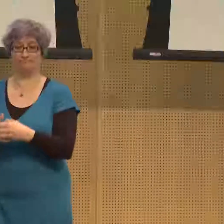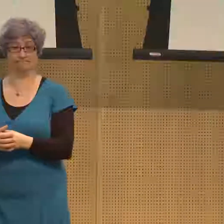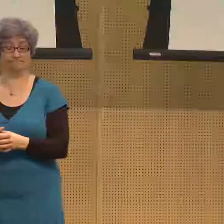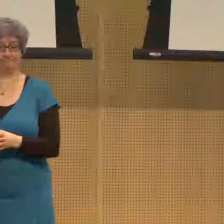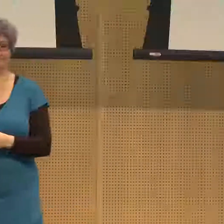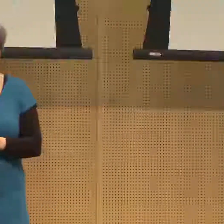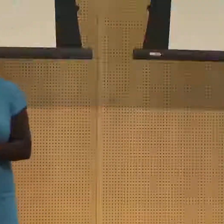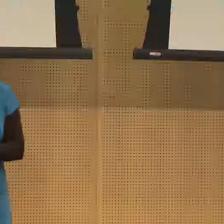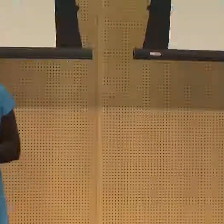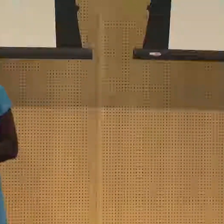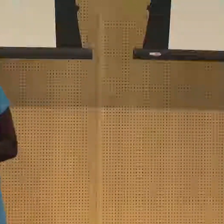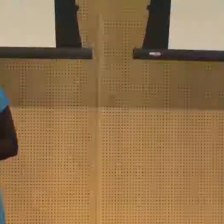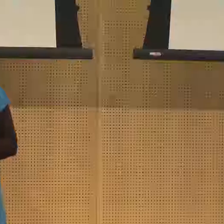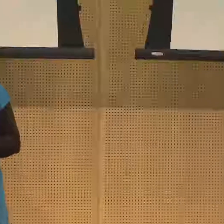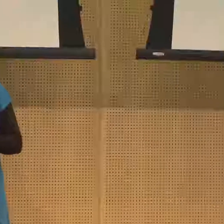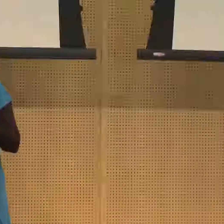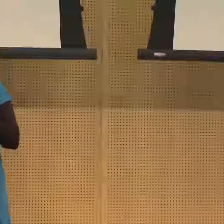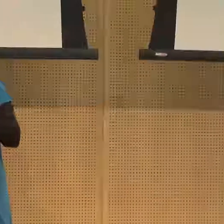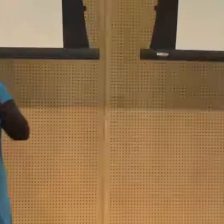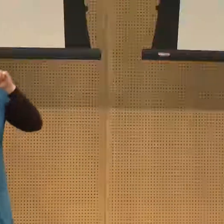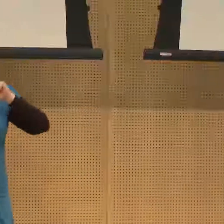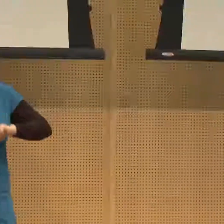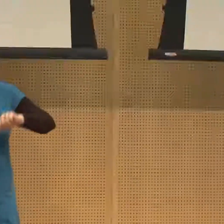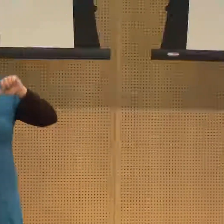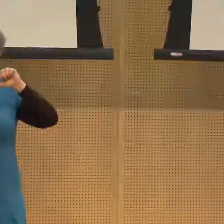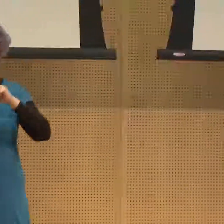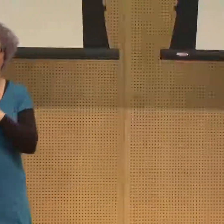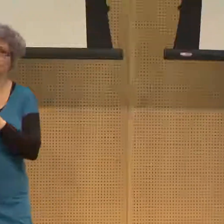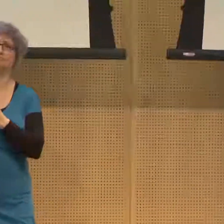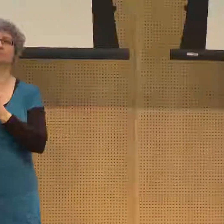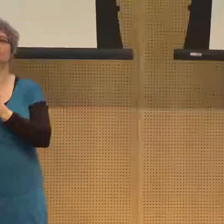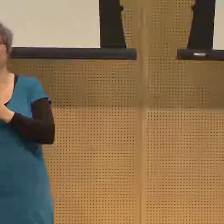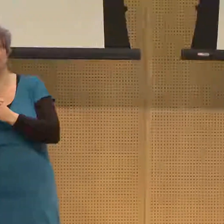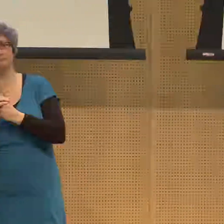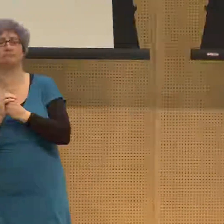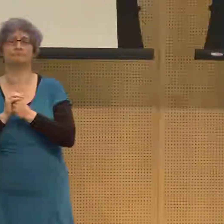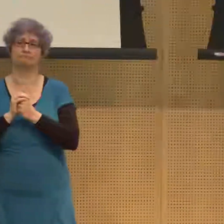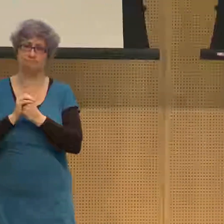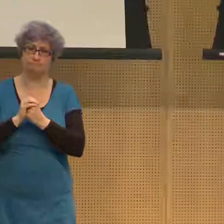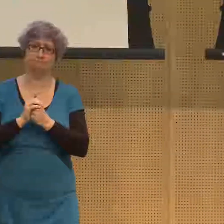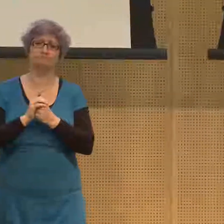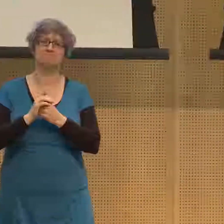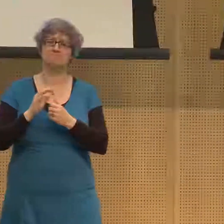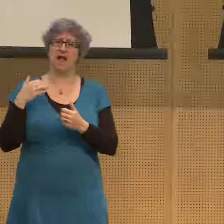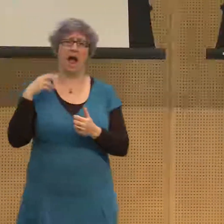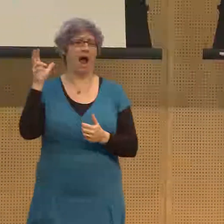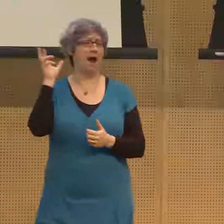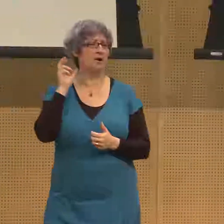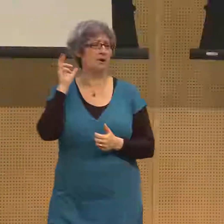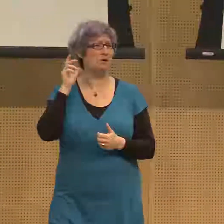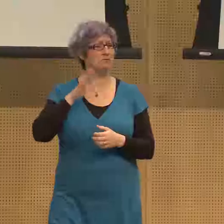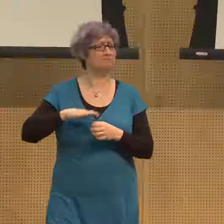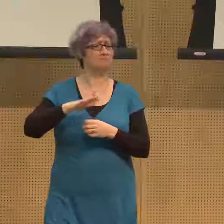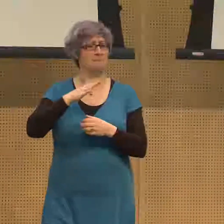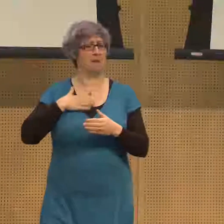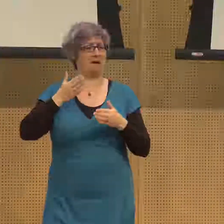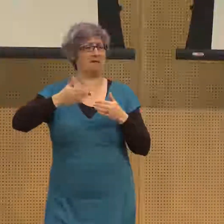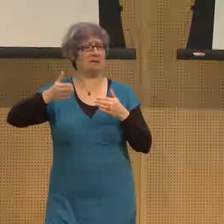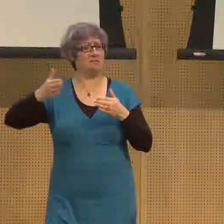and then we would find the right fit for each student. I was interested and did well in math and science.